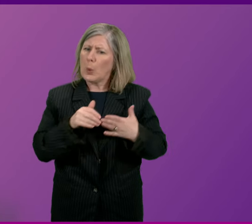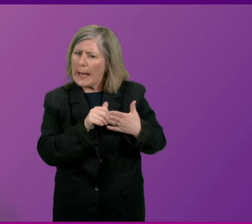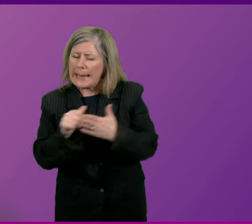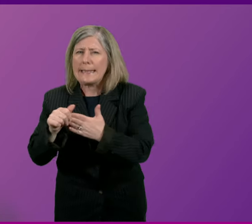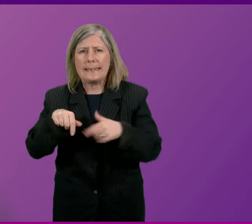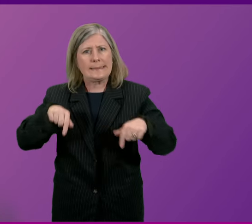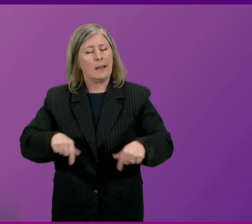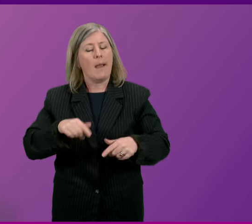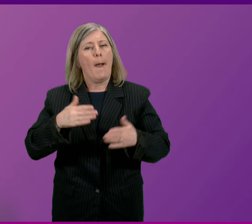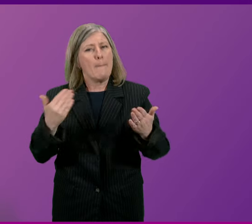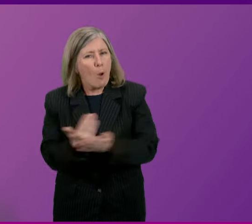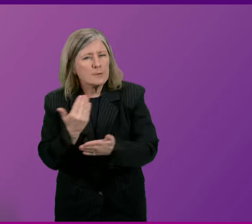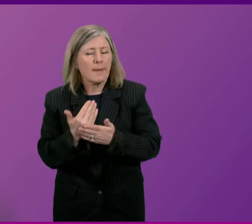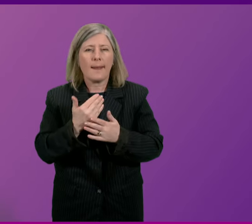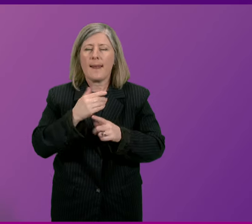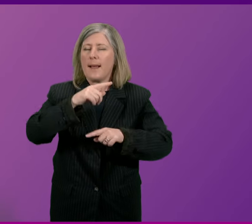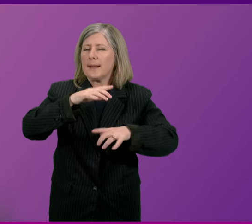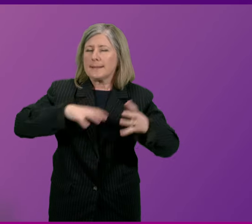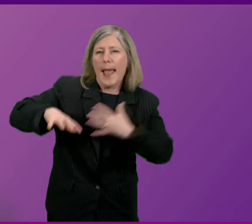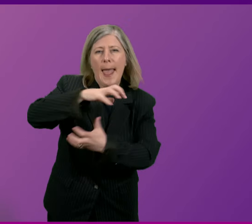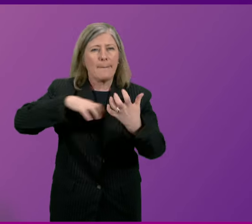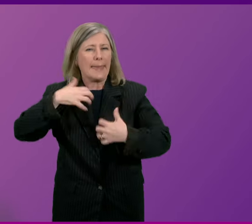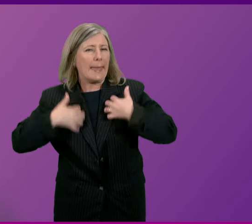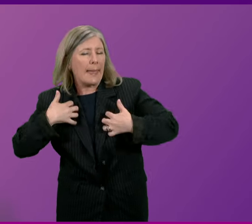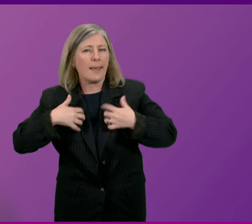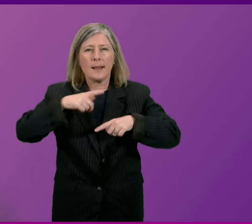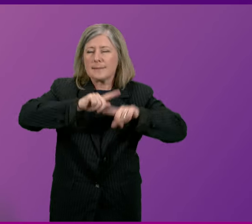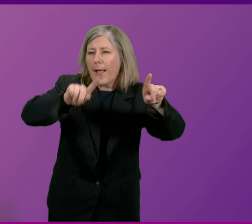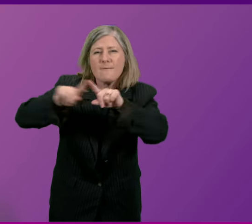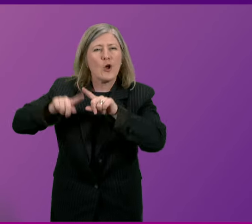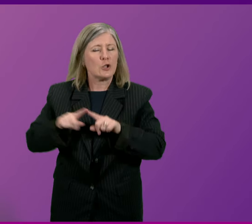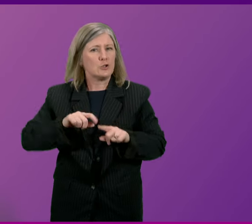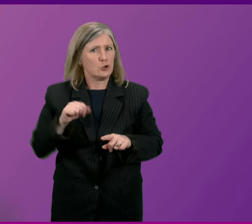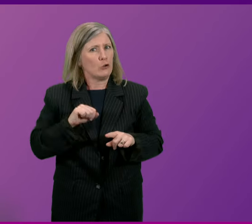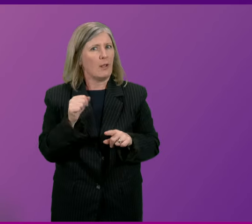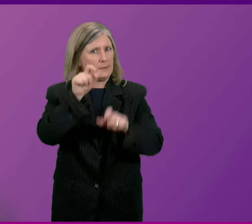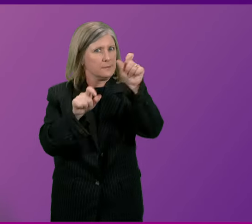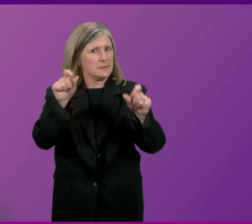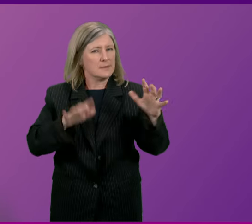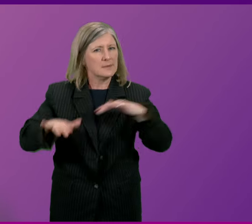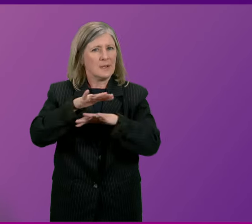Scotland—a place for everybody, where everybody feels at home, at peace, that they have a place,